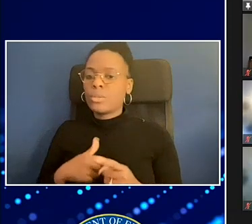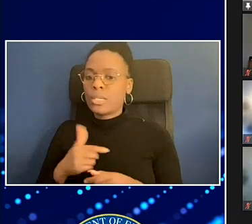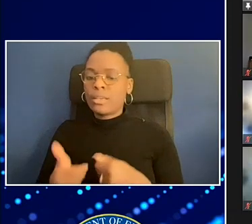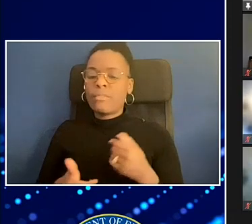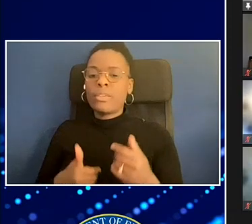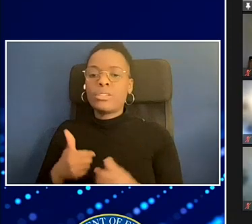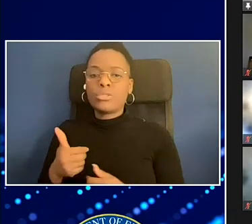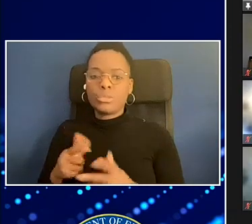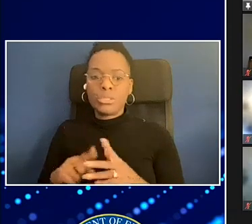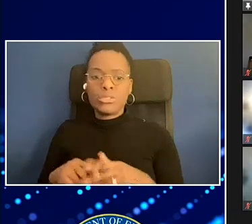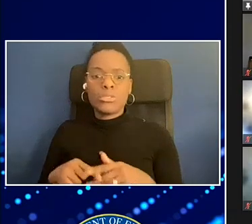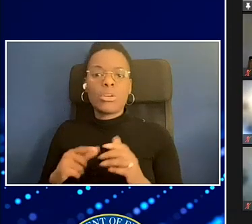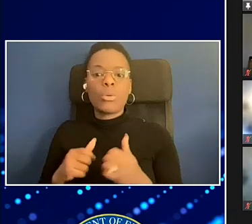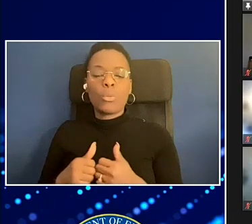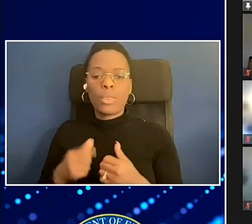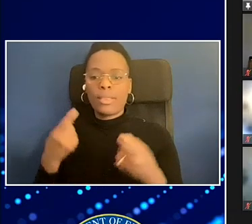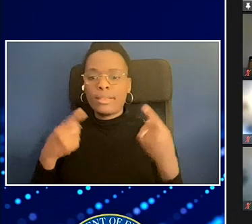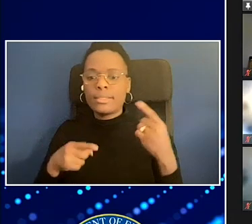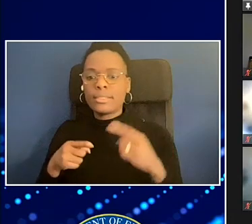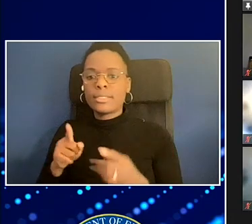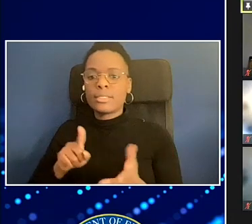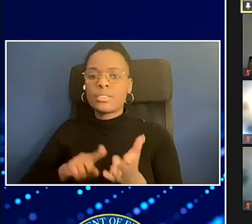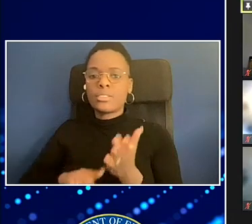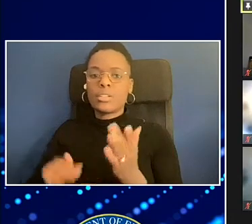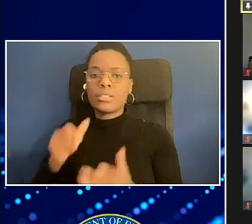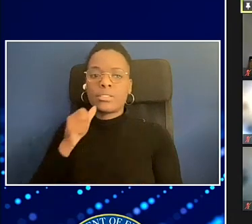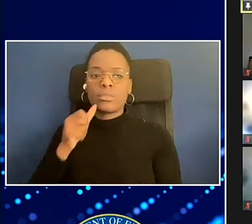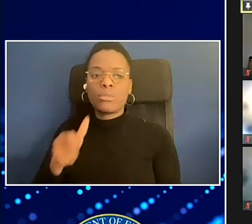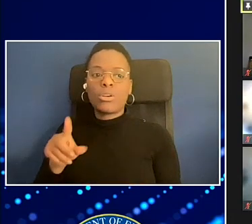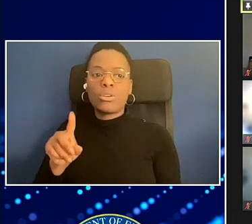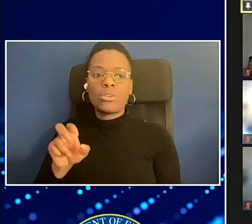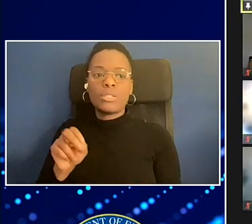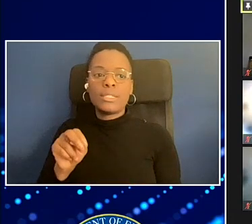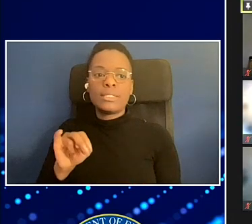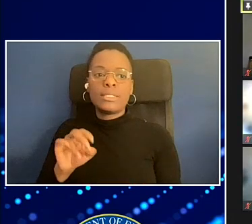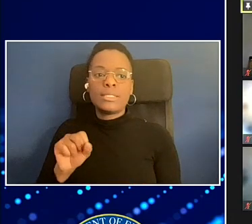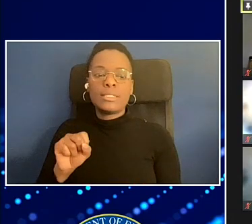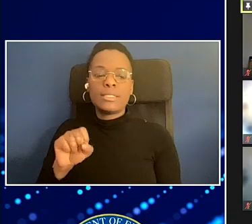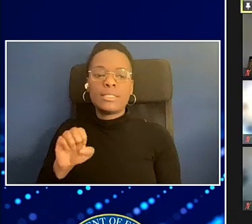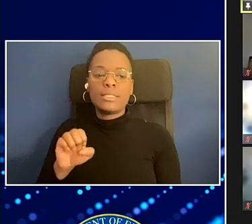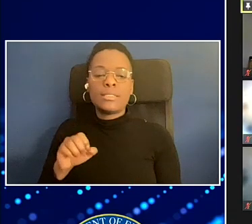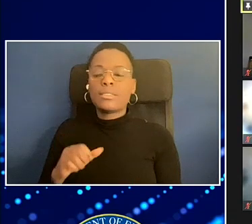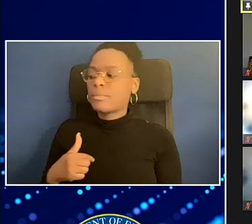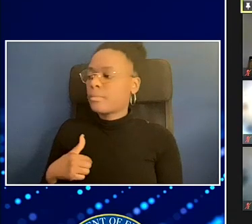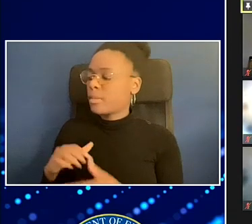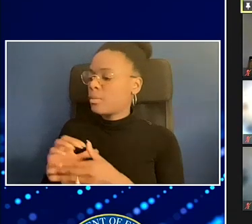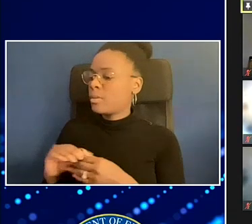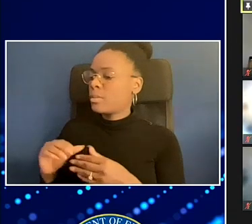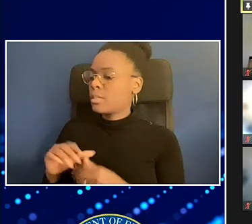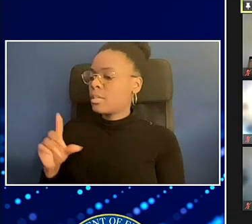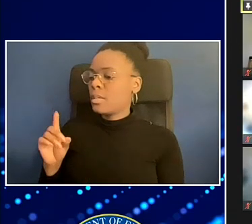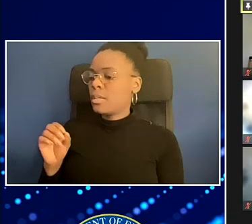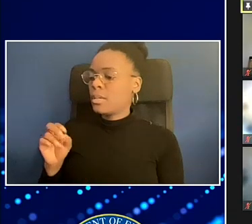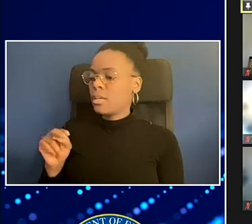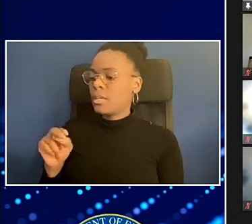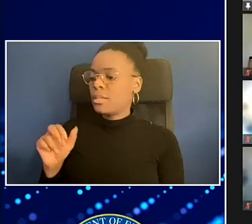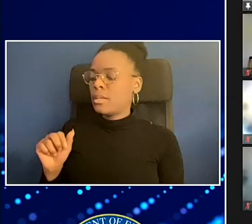tomorrow and Thursday. Denise? I just wanted to say that Donna Mangold is going to be replacing me for the public comment- Oh great.